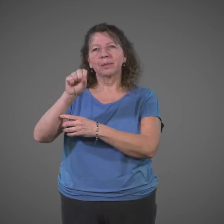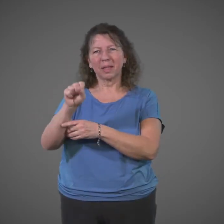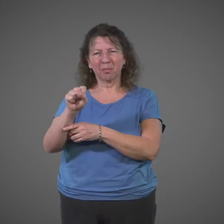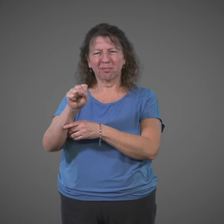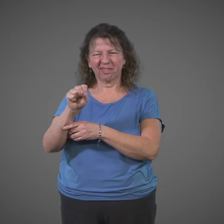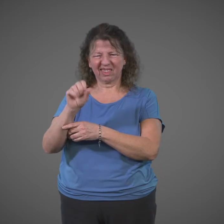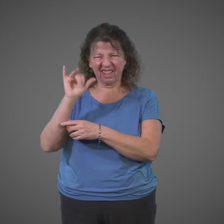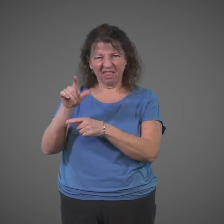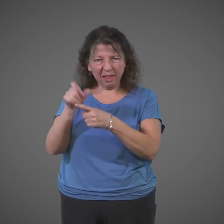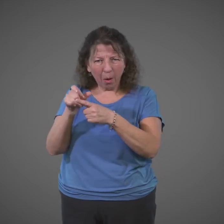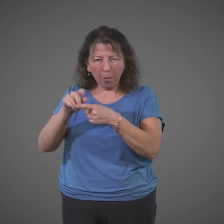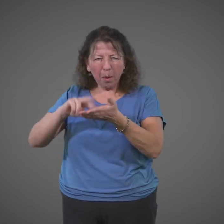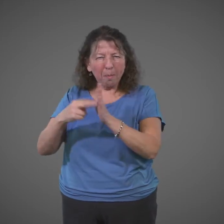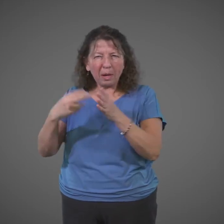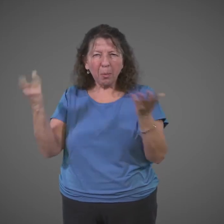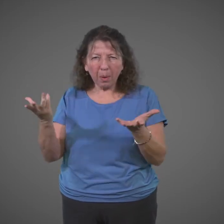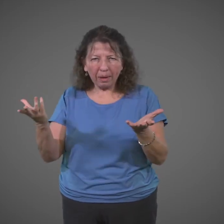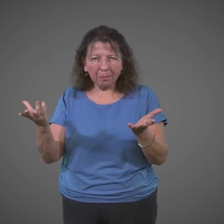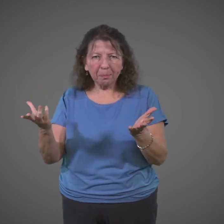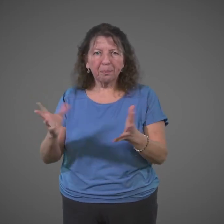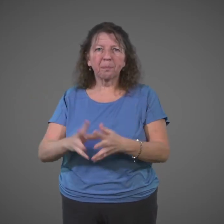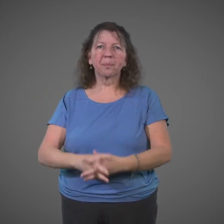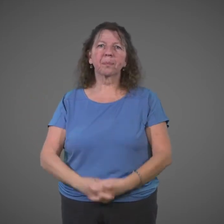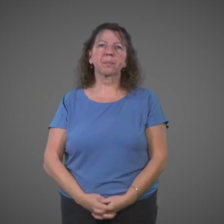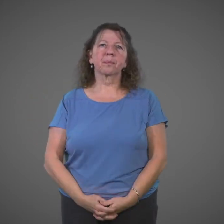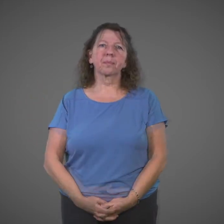What do symptoms for chest pain feel like?